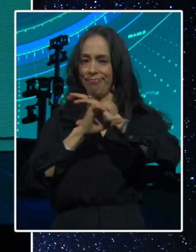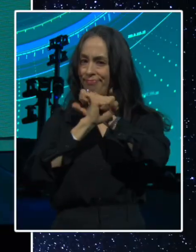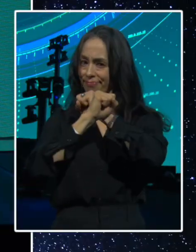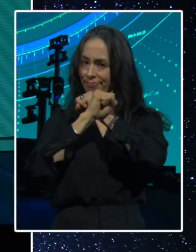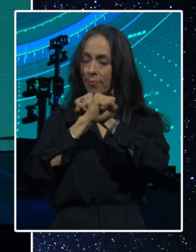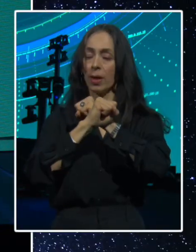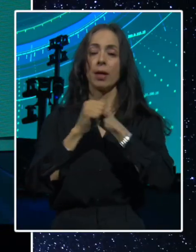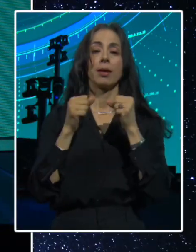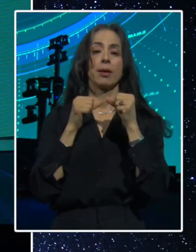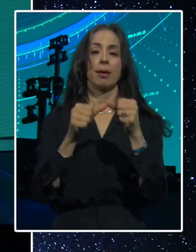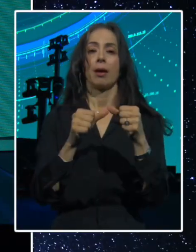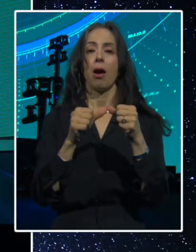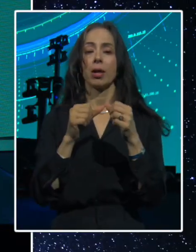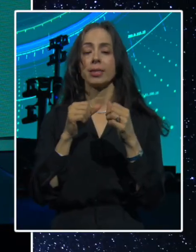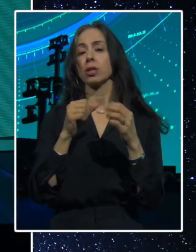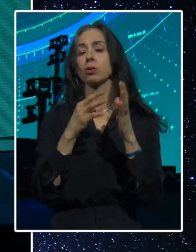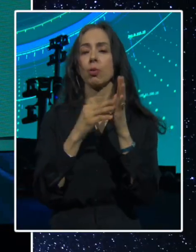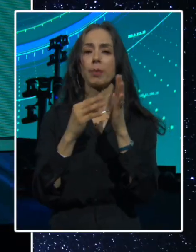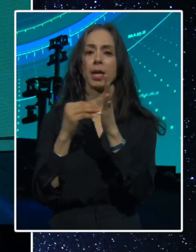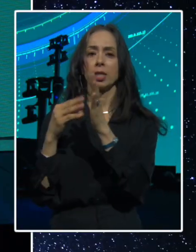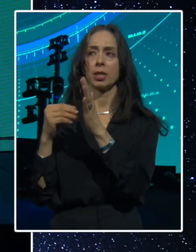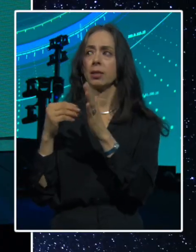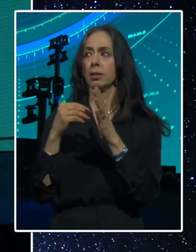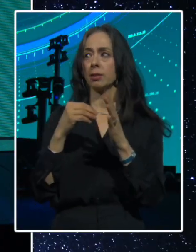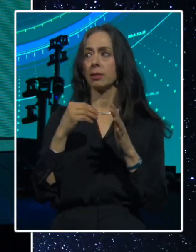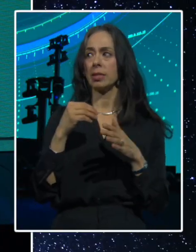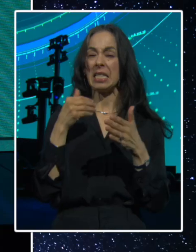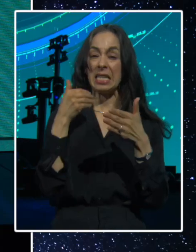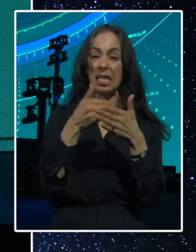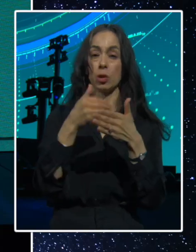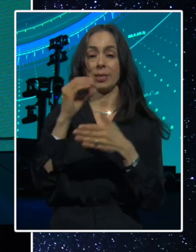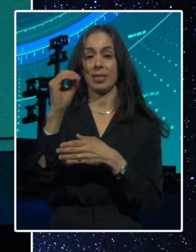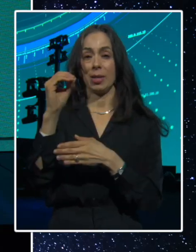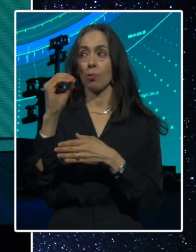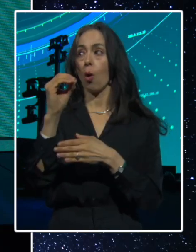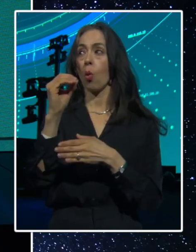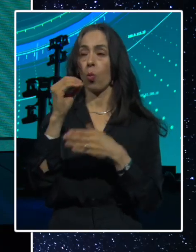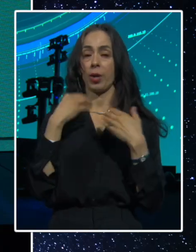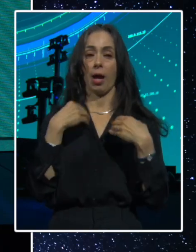Together, our continuous replication near-zero recovery point objectives give you